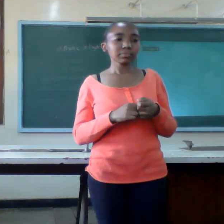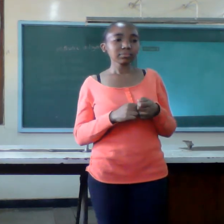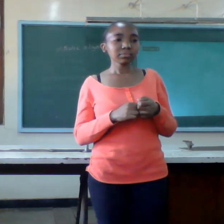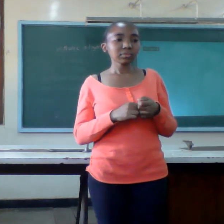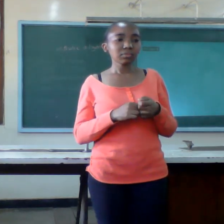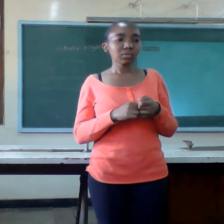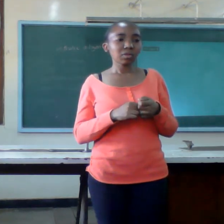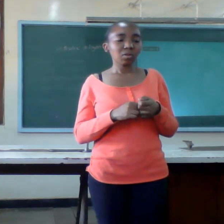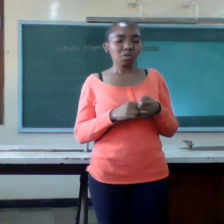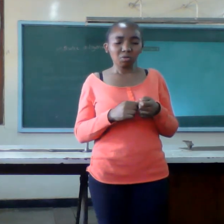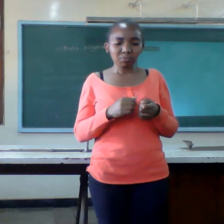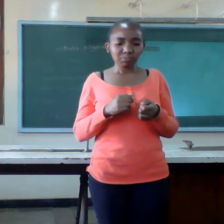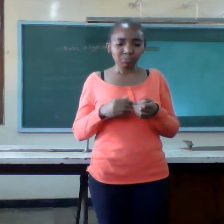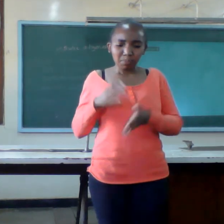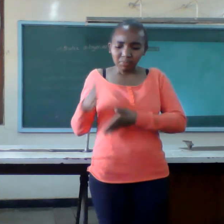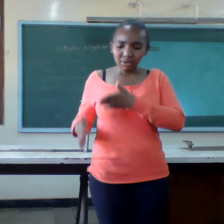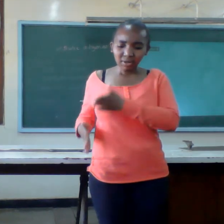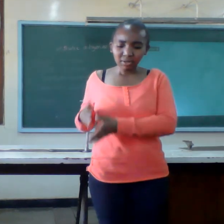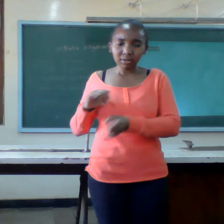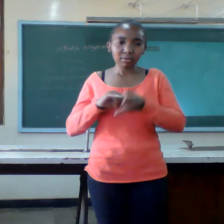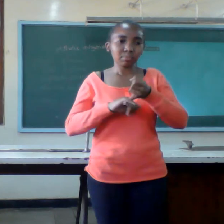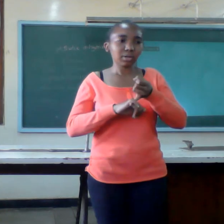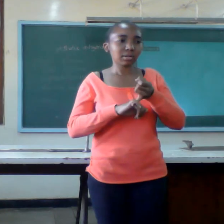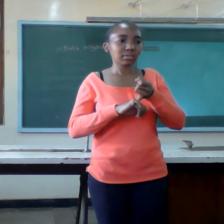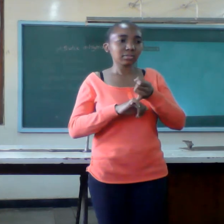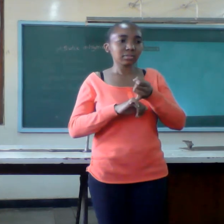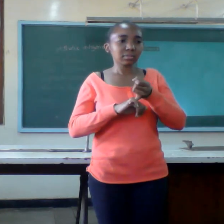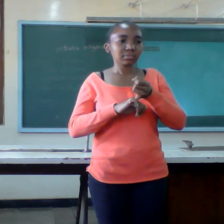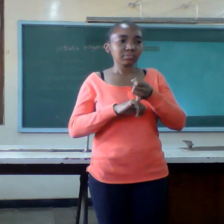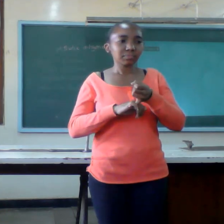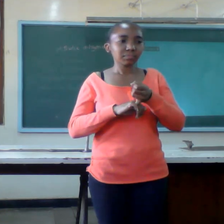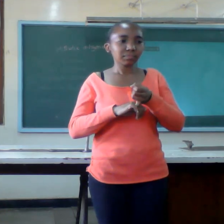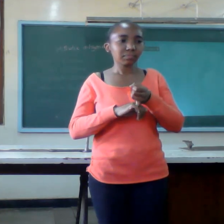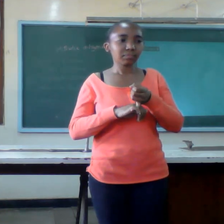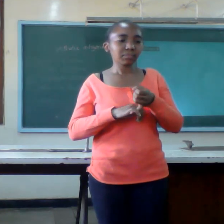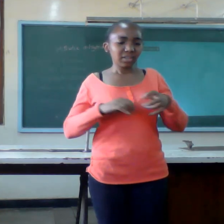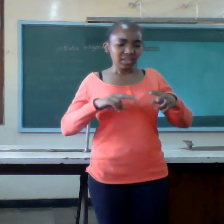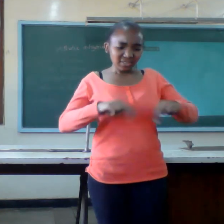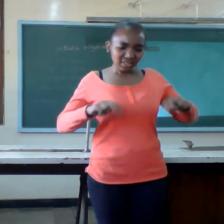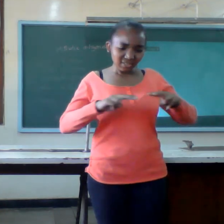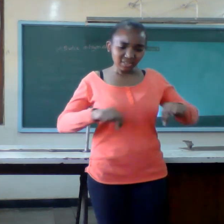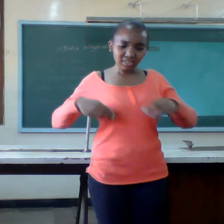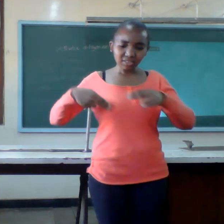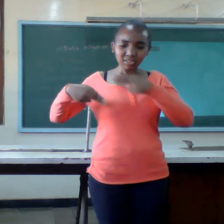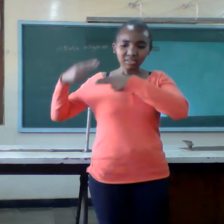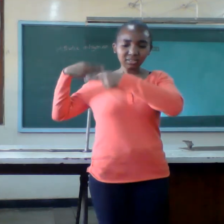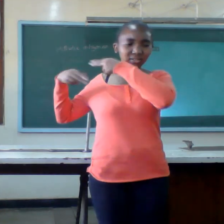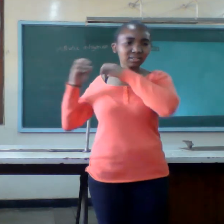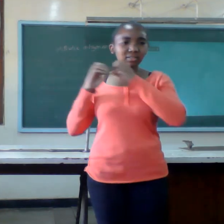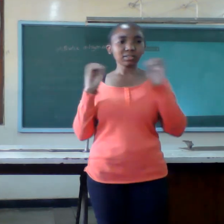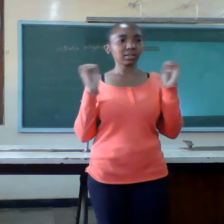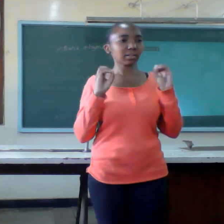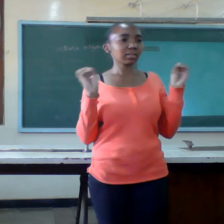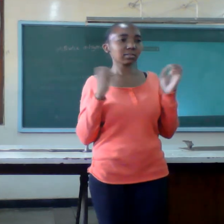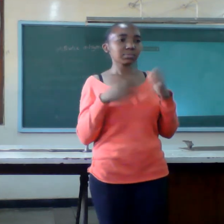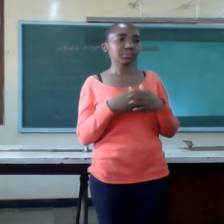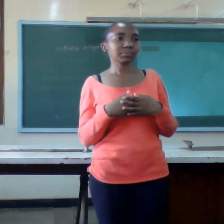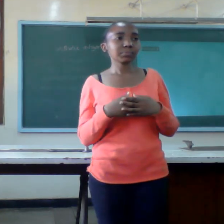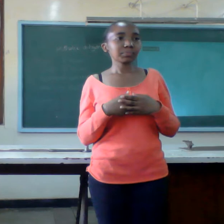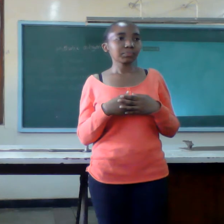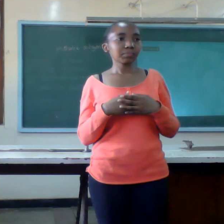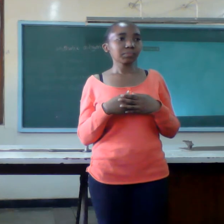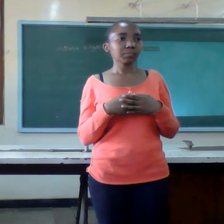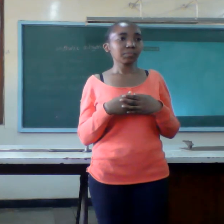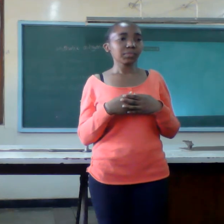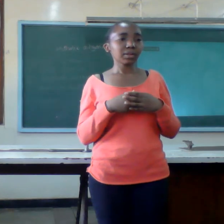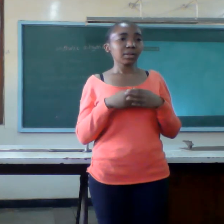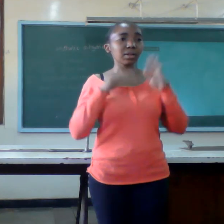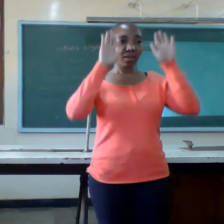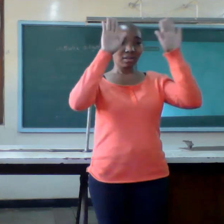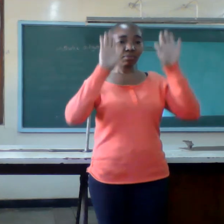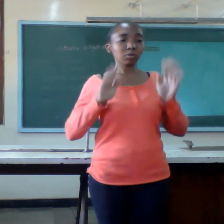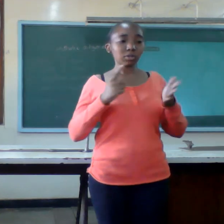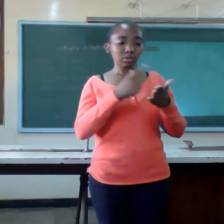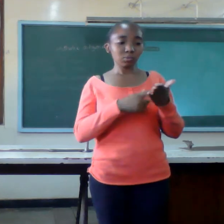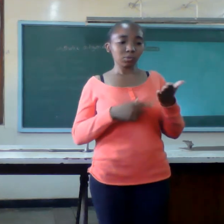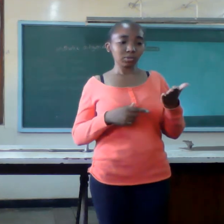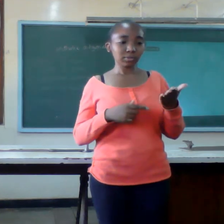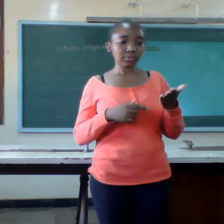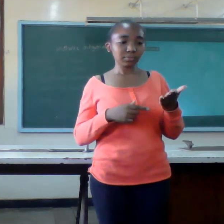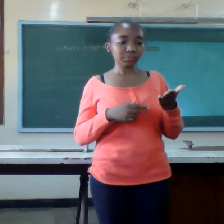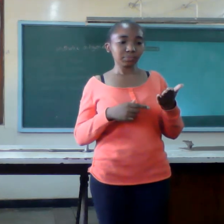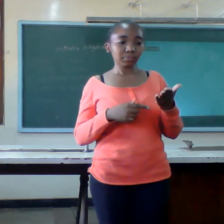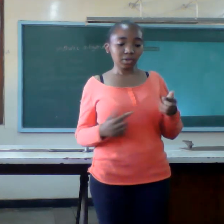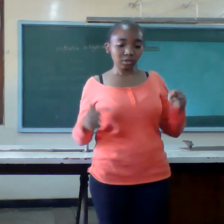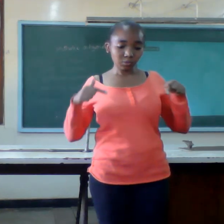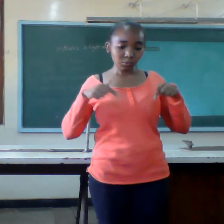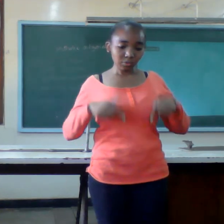get married stop digging into someone's past what matters most is the present life of your patina